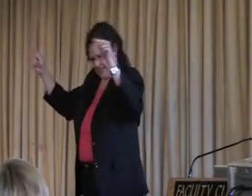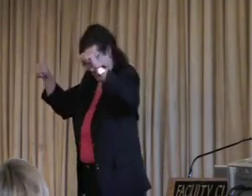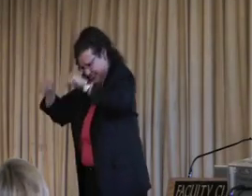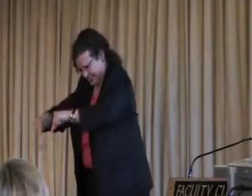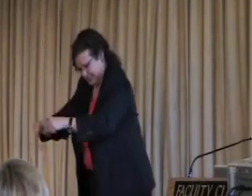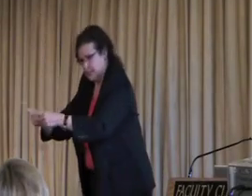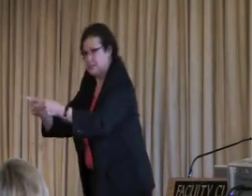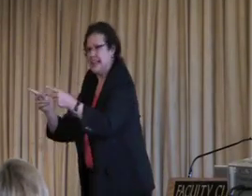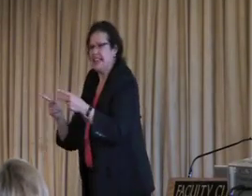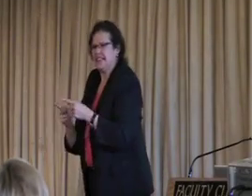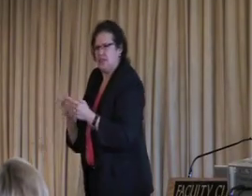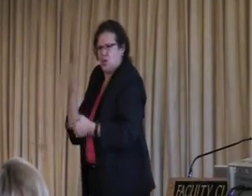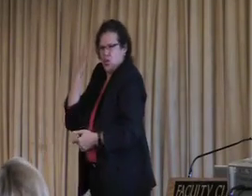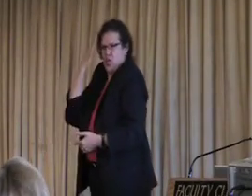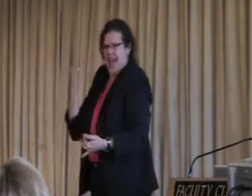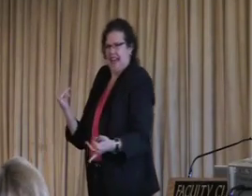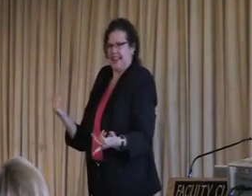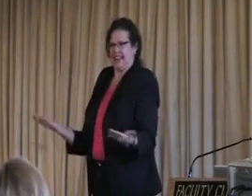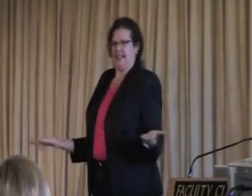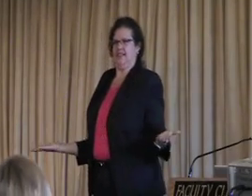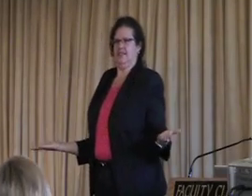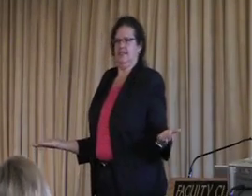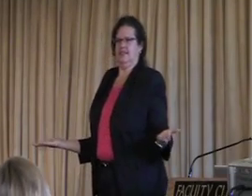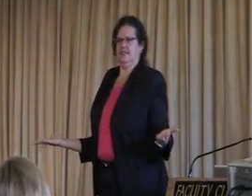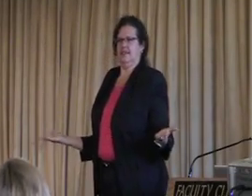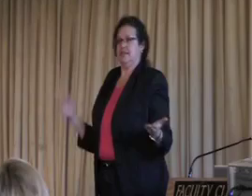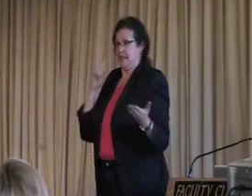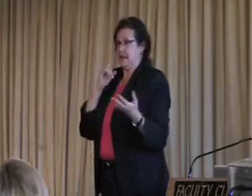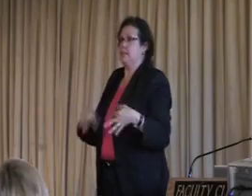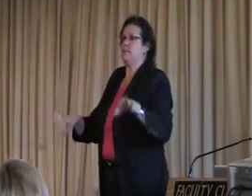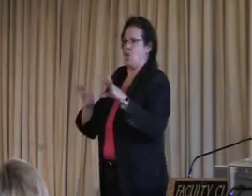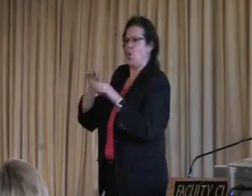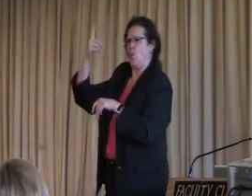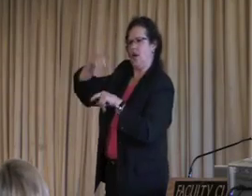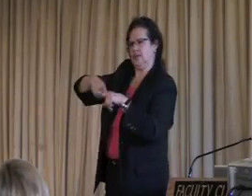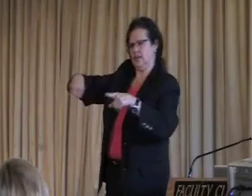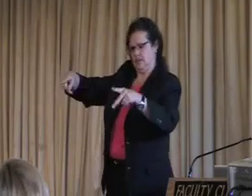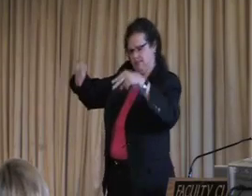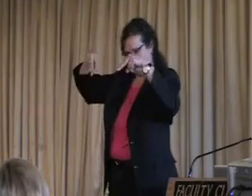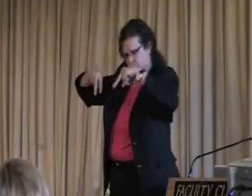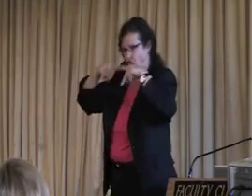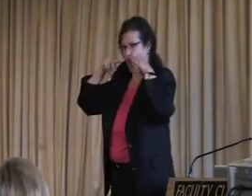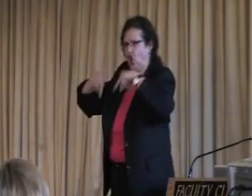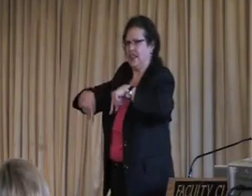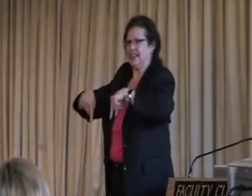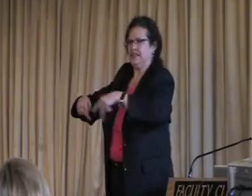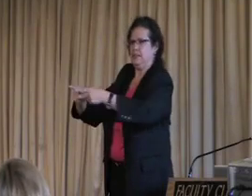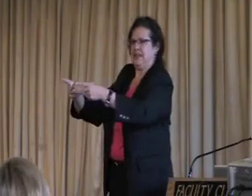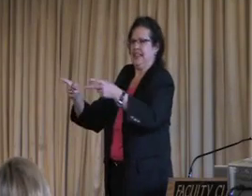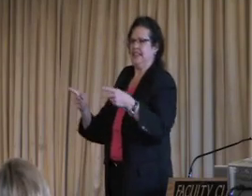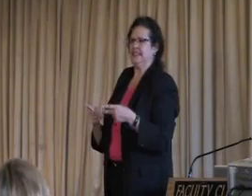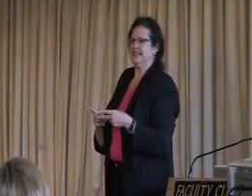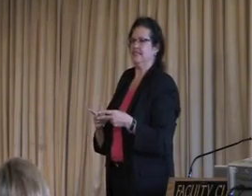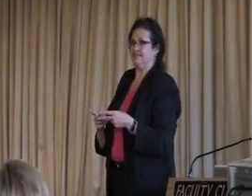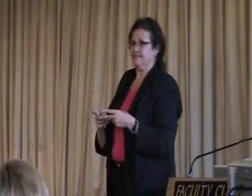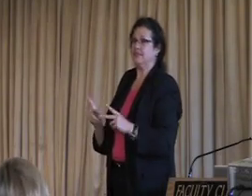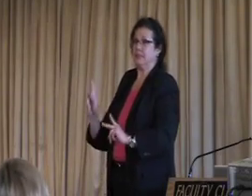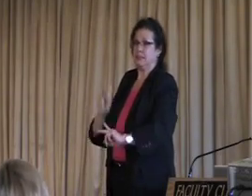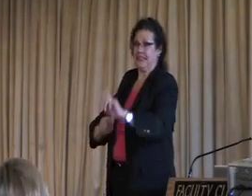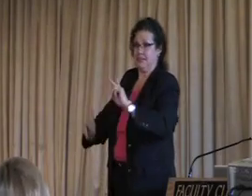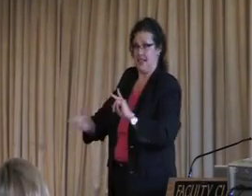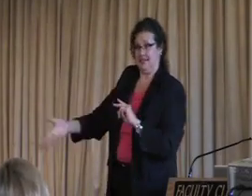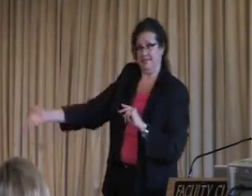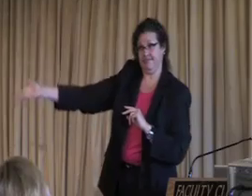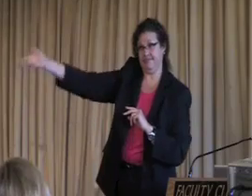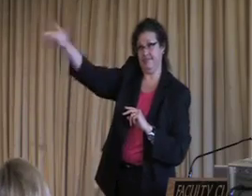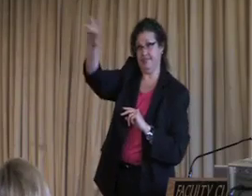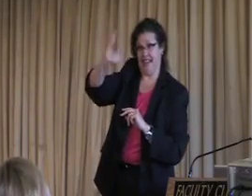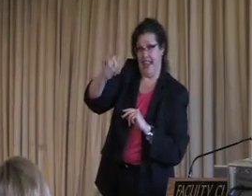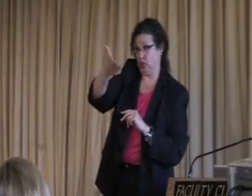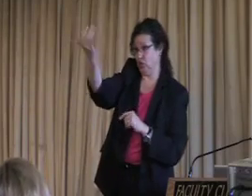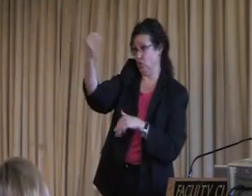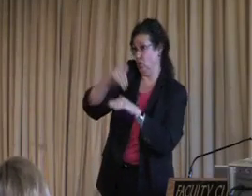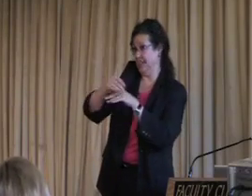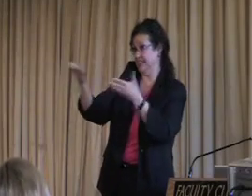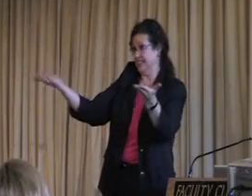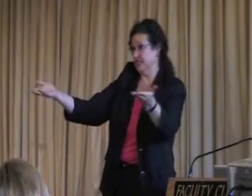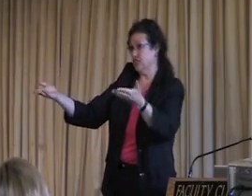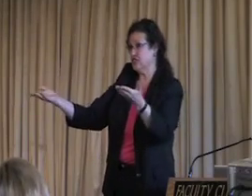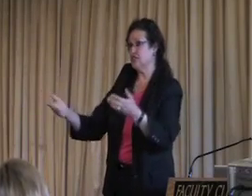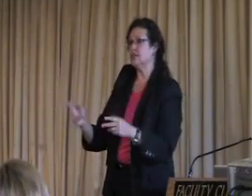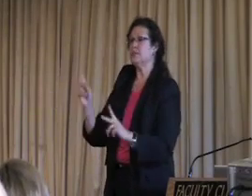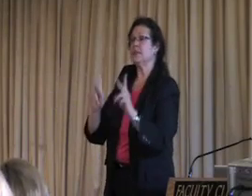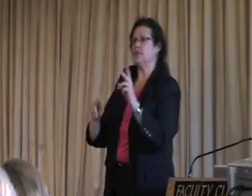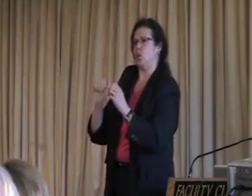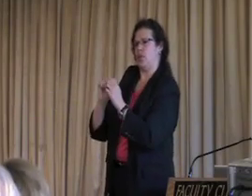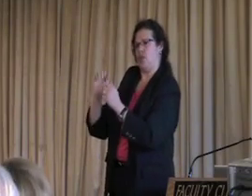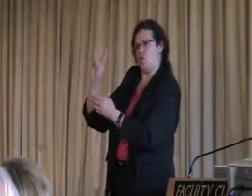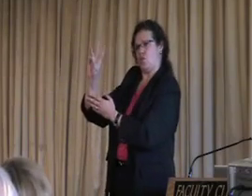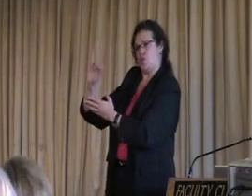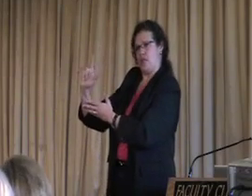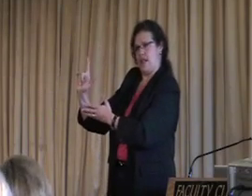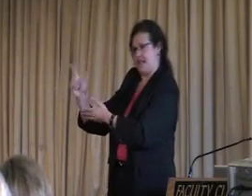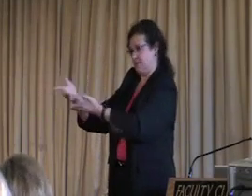had the similar resources, but why did it happen here? Look at this place, this location,